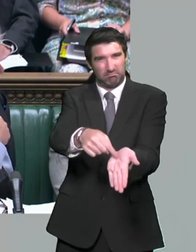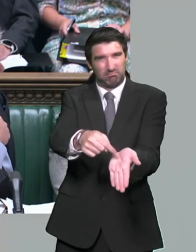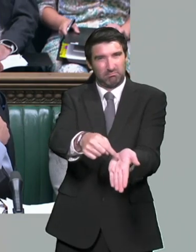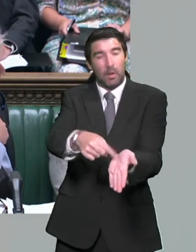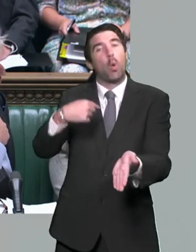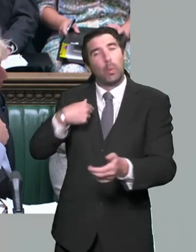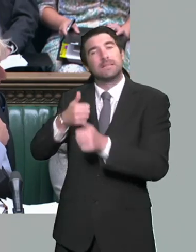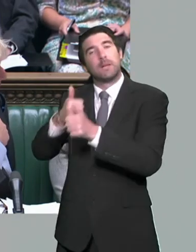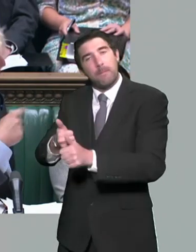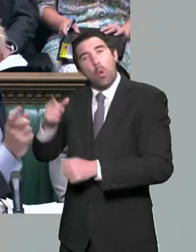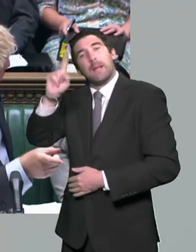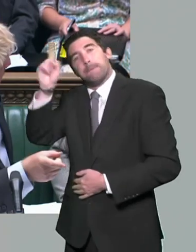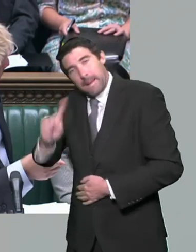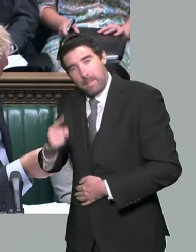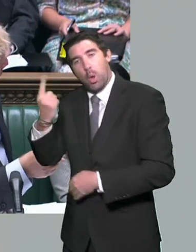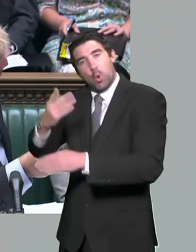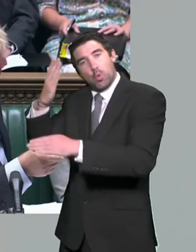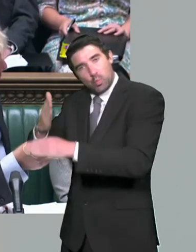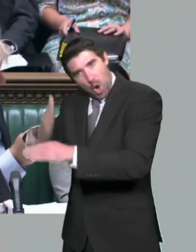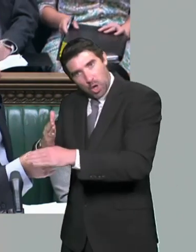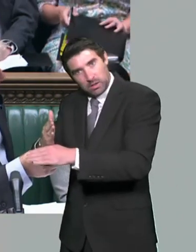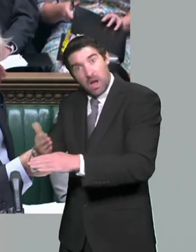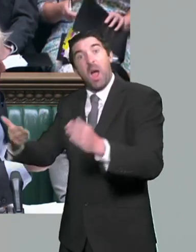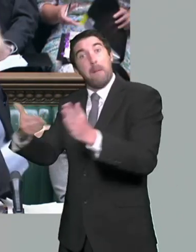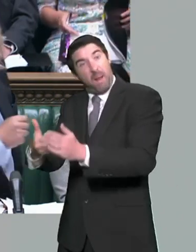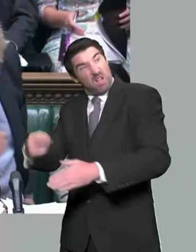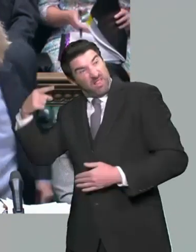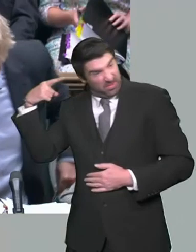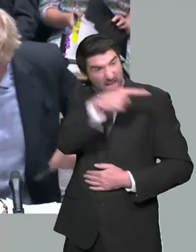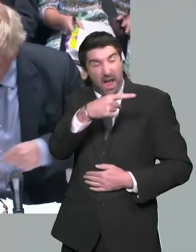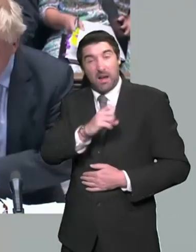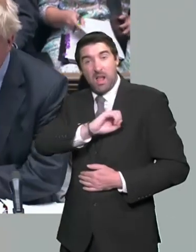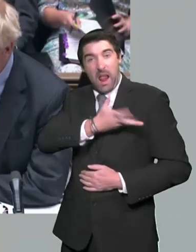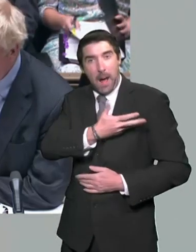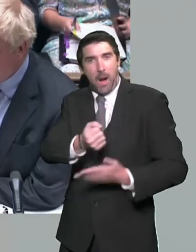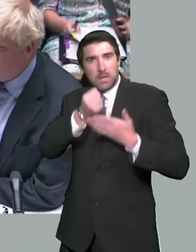side of the people traffickers who would risk people’s lives at sea, and we are on the